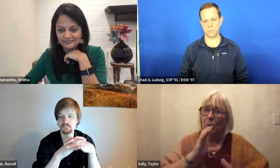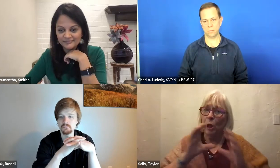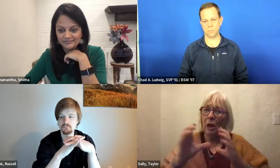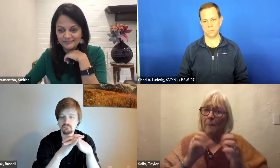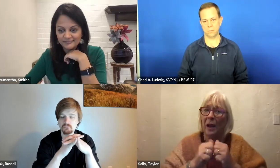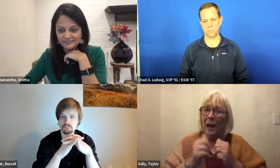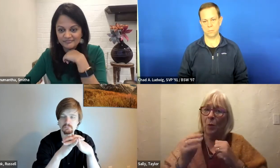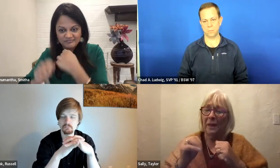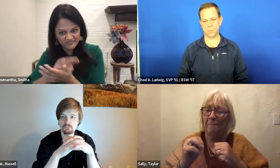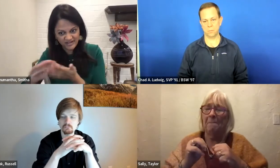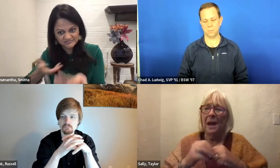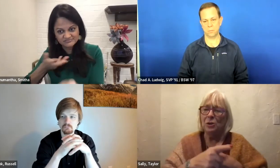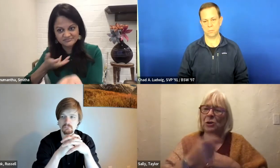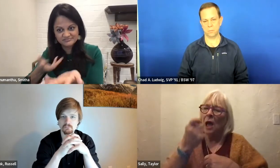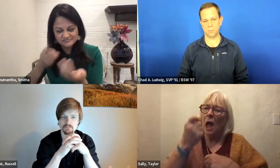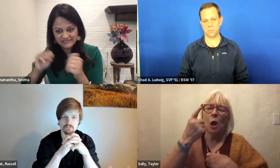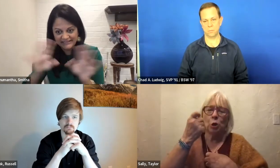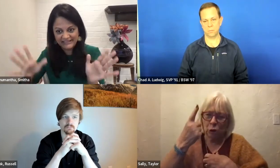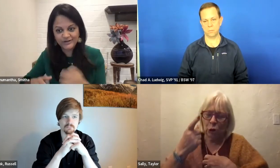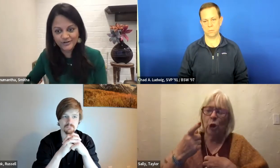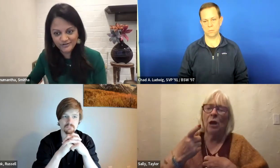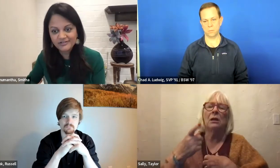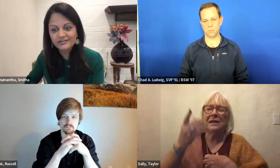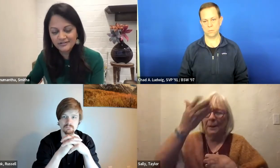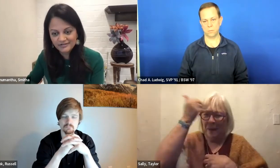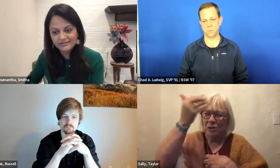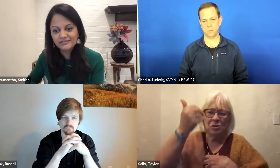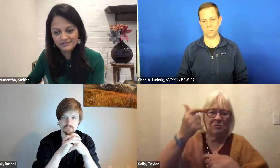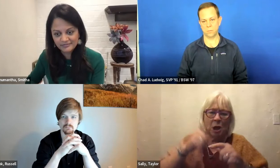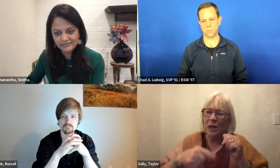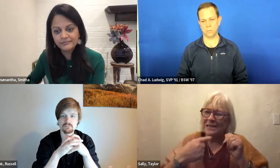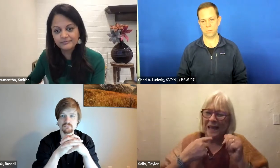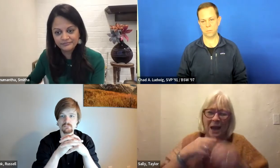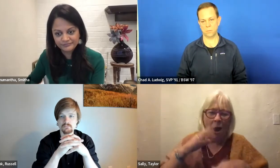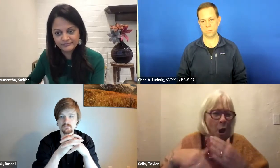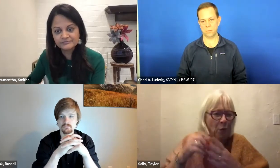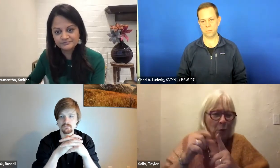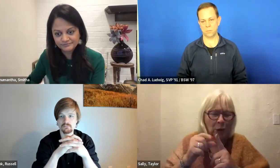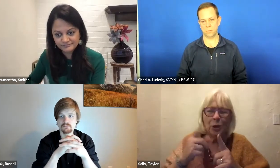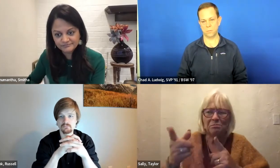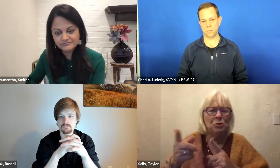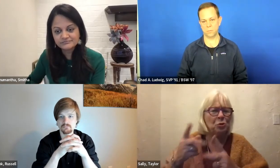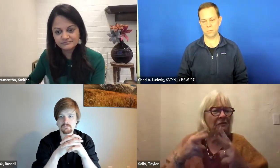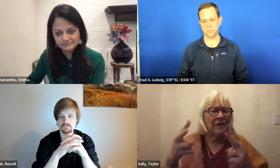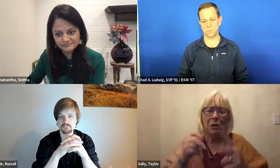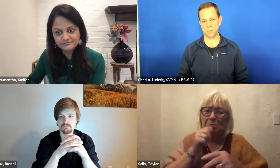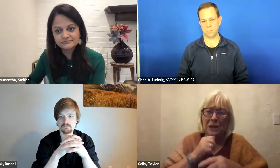and, you know, I thought it was going to be great because she can communicate with him, and she also understood that with dementia,